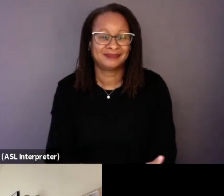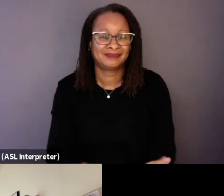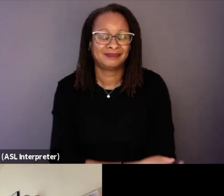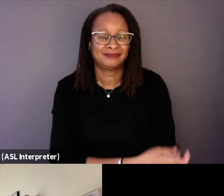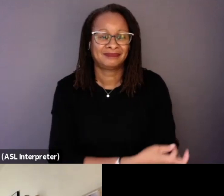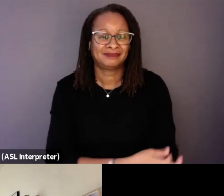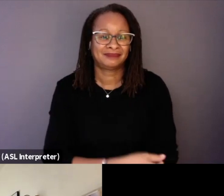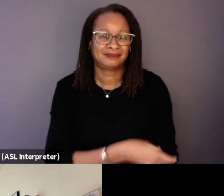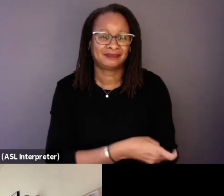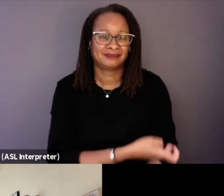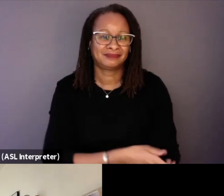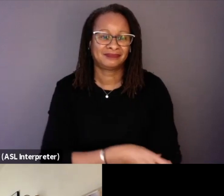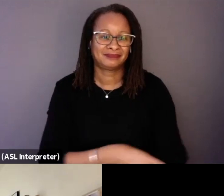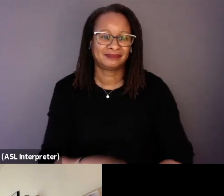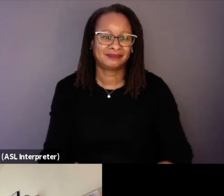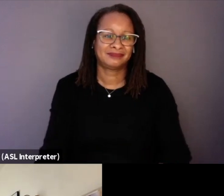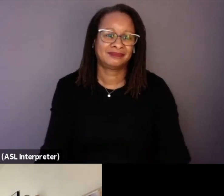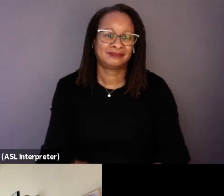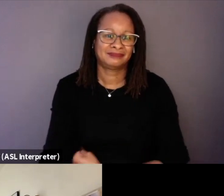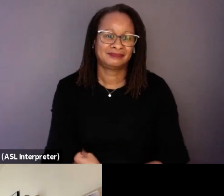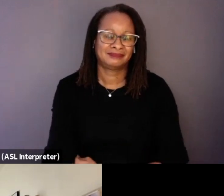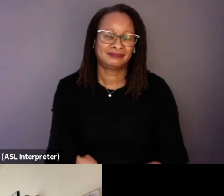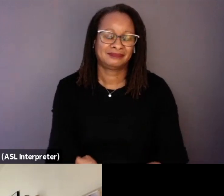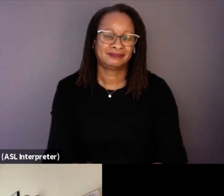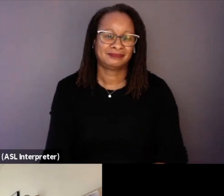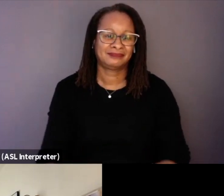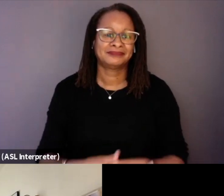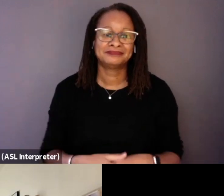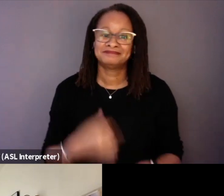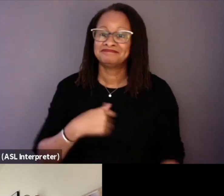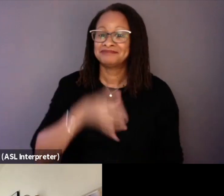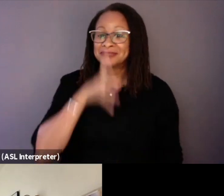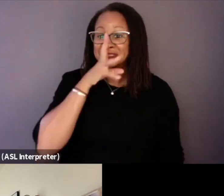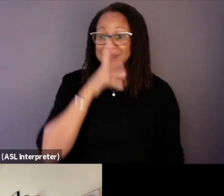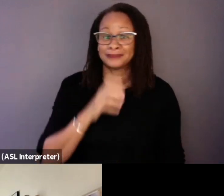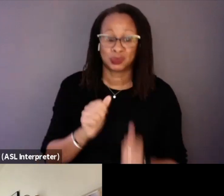Well, I did speak with a few people